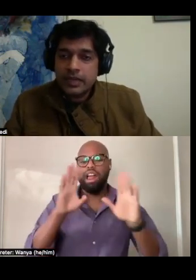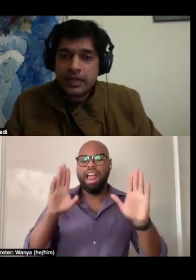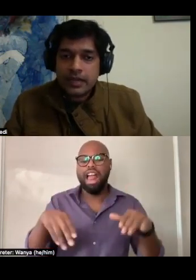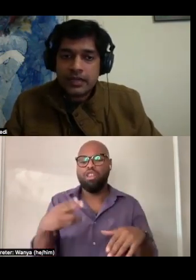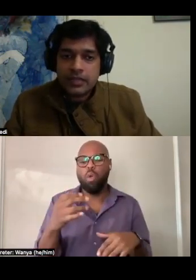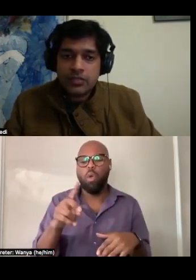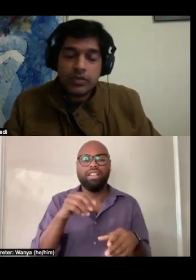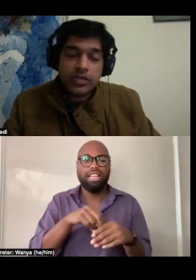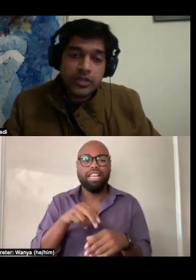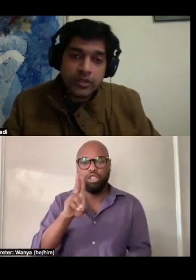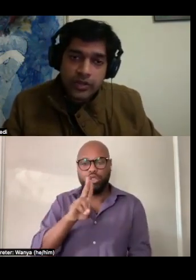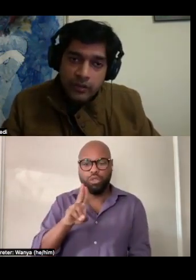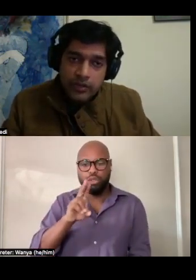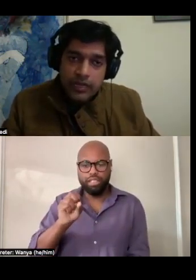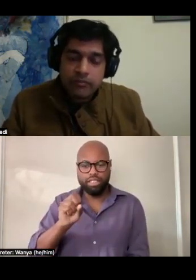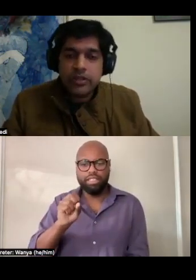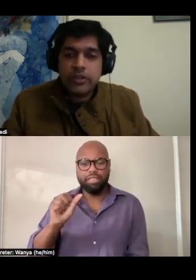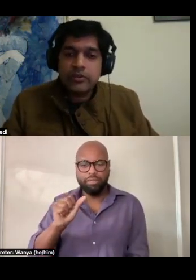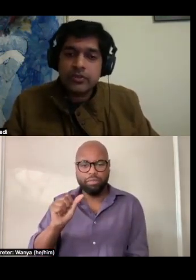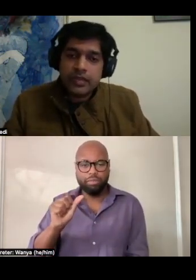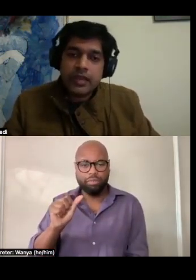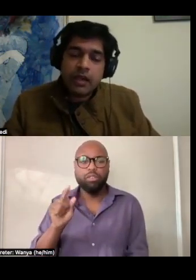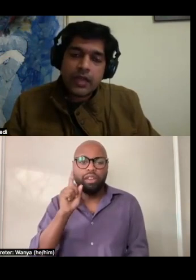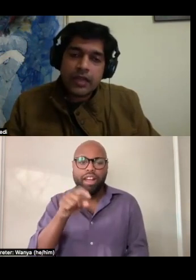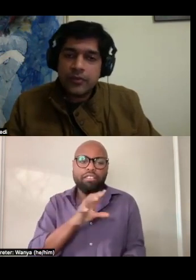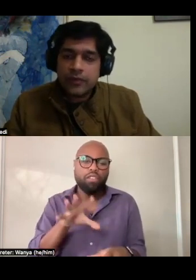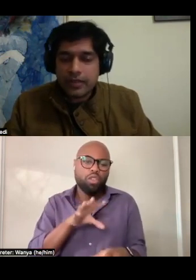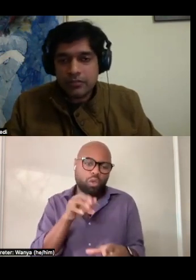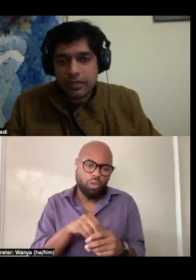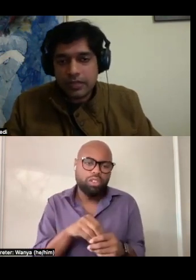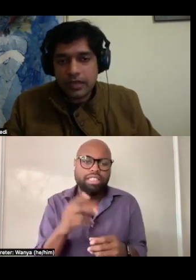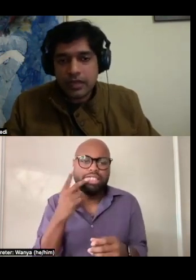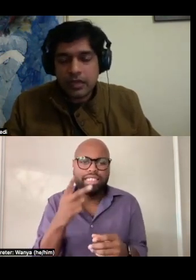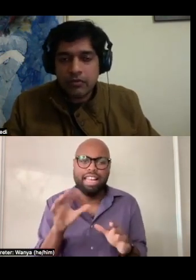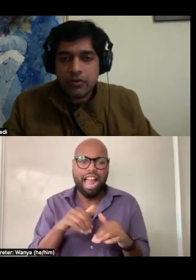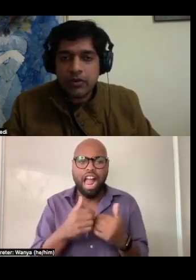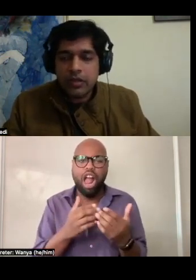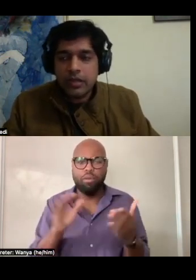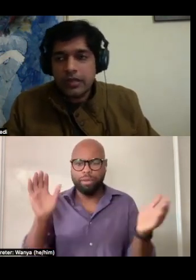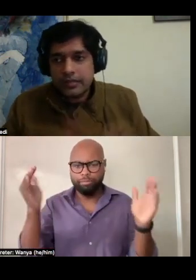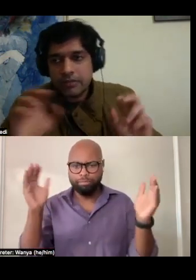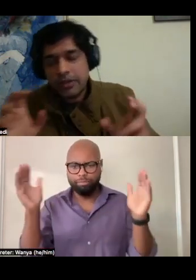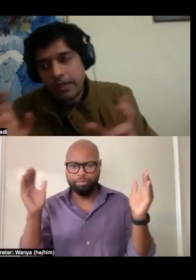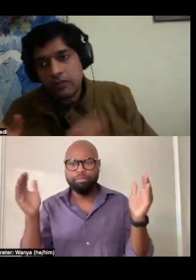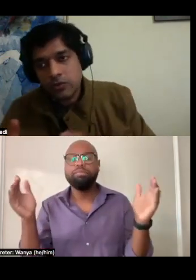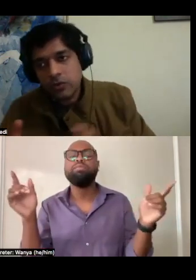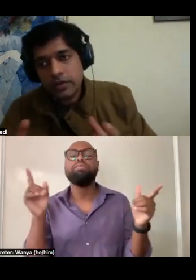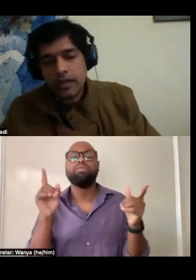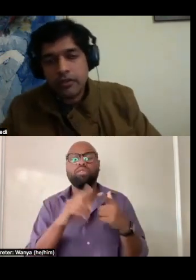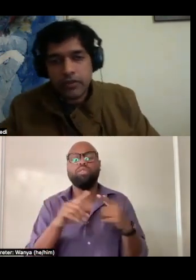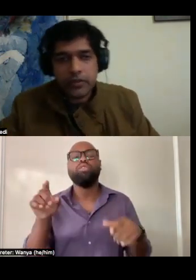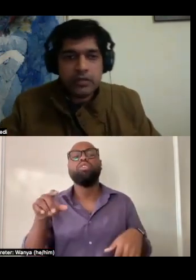We needed to include that. We needed to see how that interacts with our disability household variable.